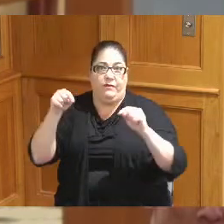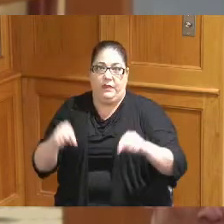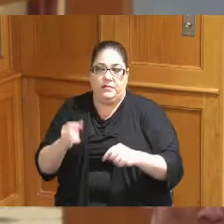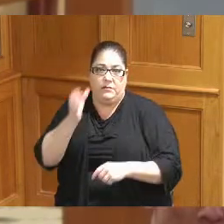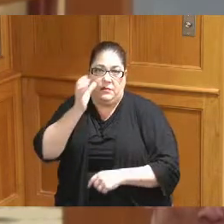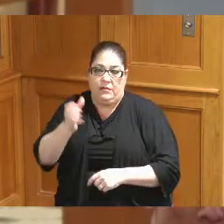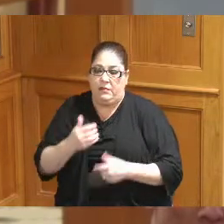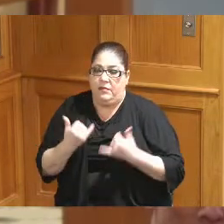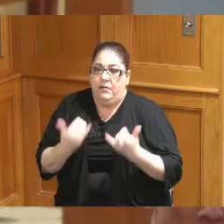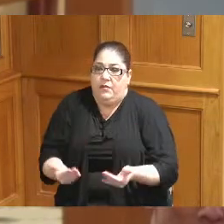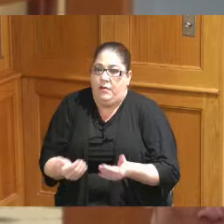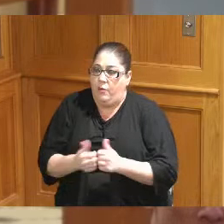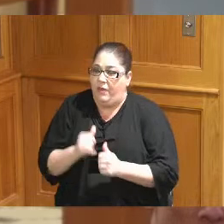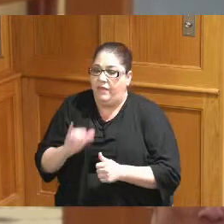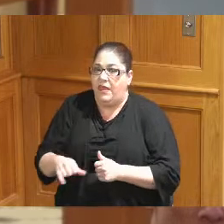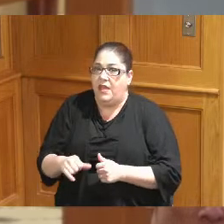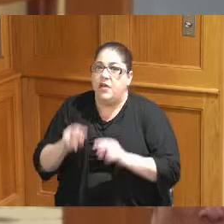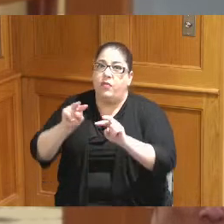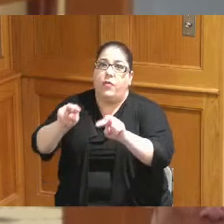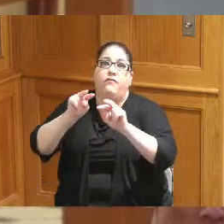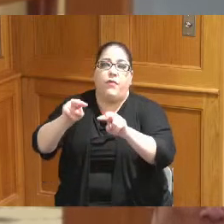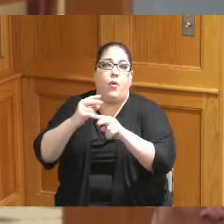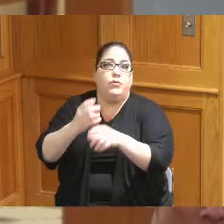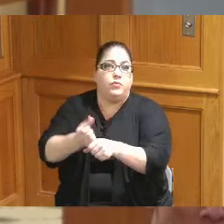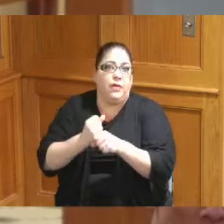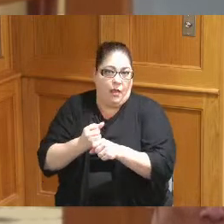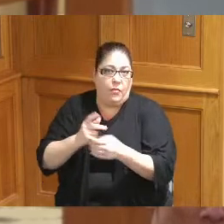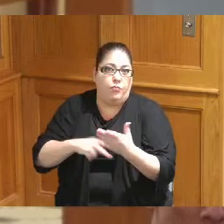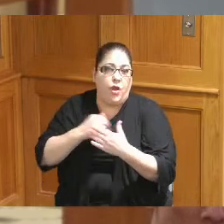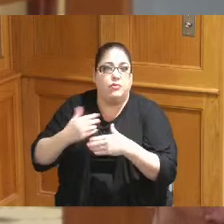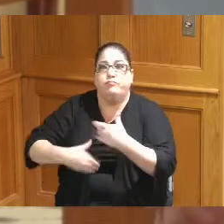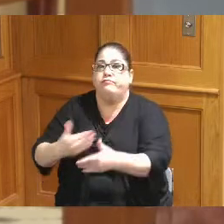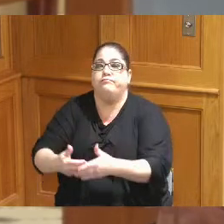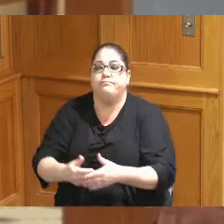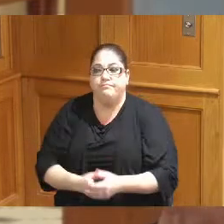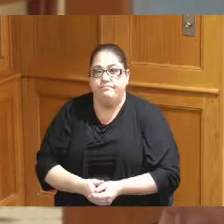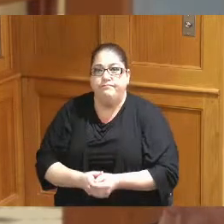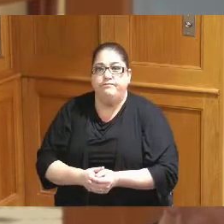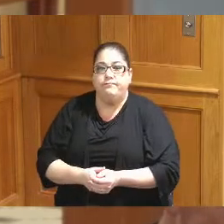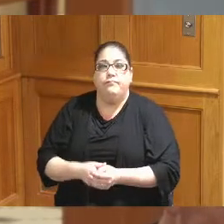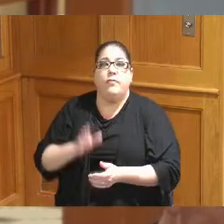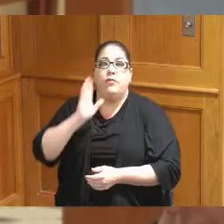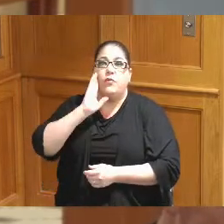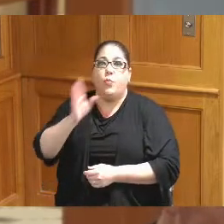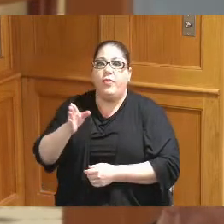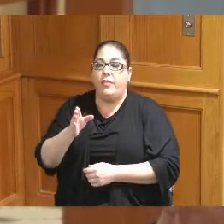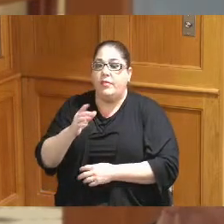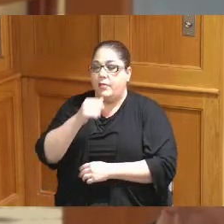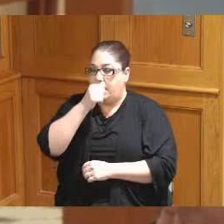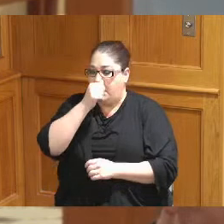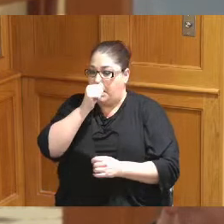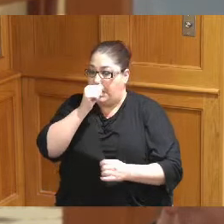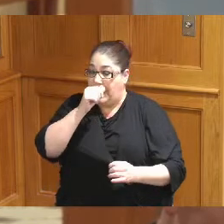really look forward to this great project you know ultimately there wasn't any question about this